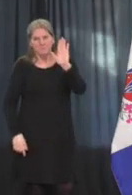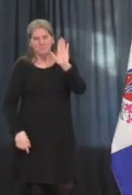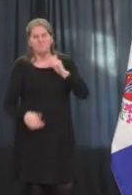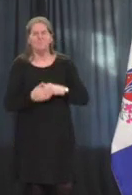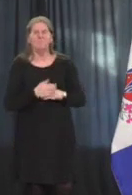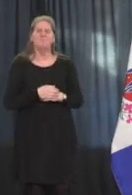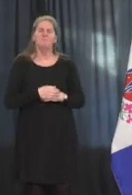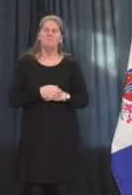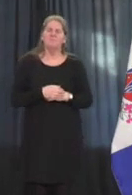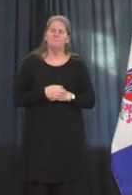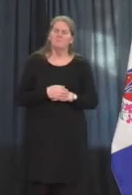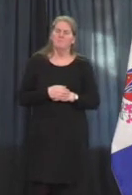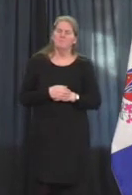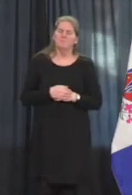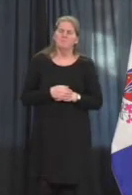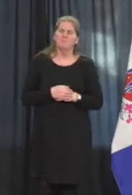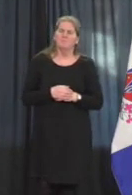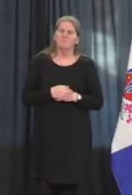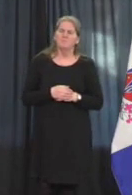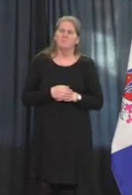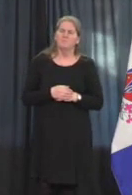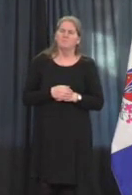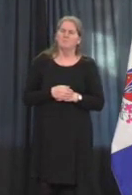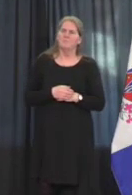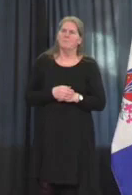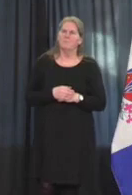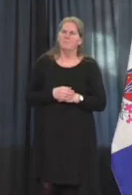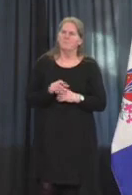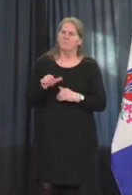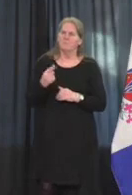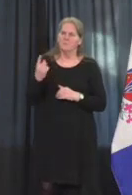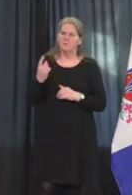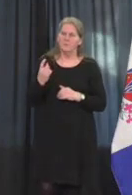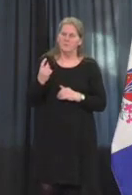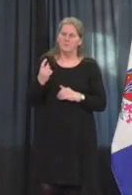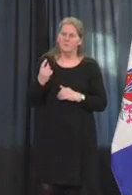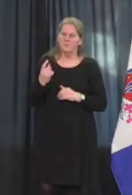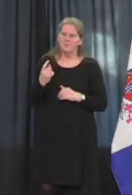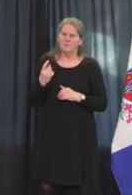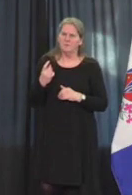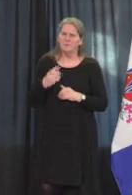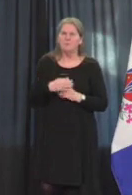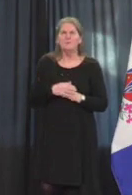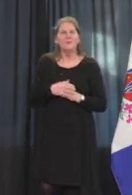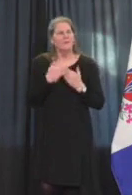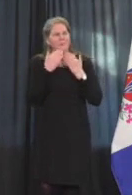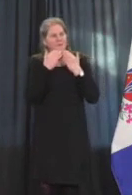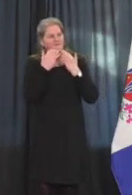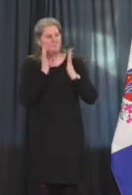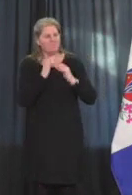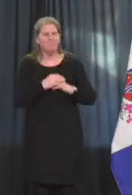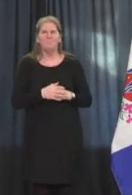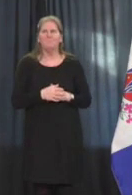BOREAL. I'M GOOD. THANK YOU. OKAY.